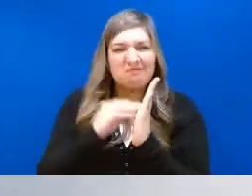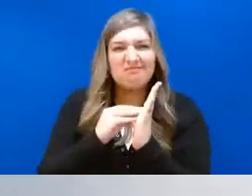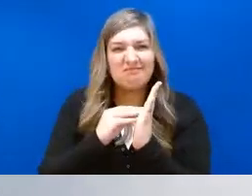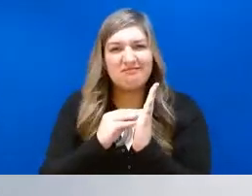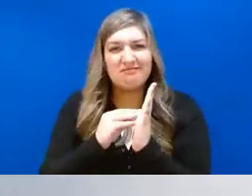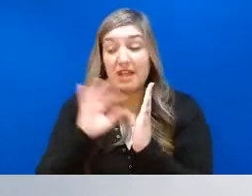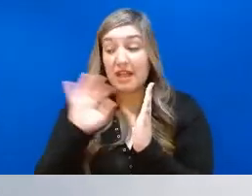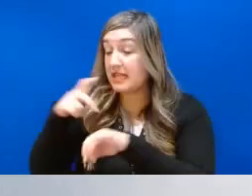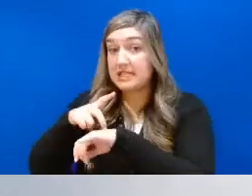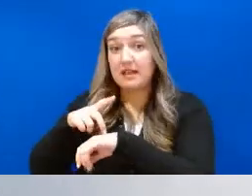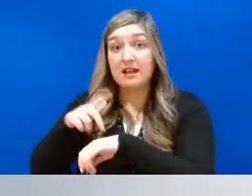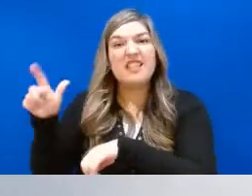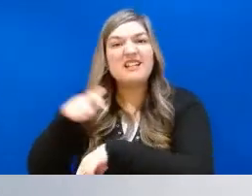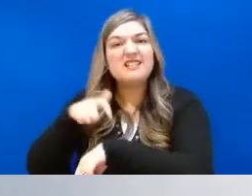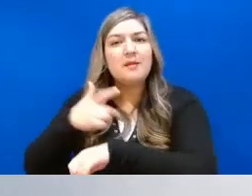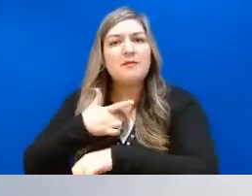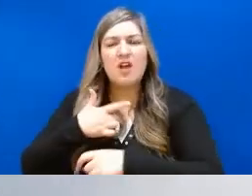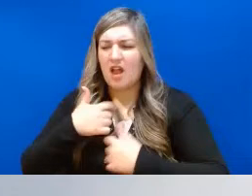Did you have a sense of safety?